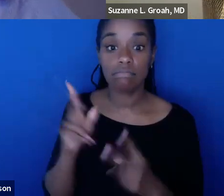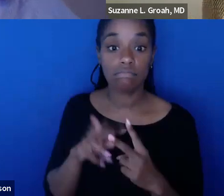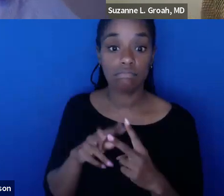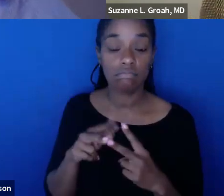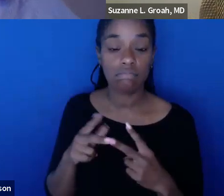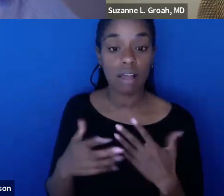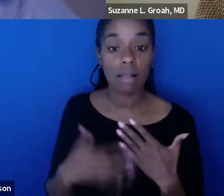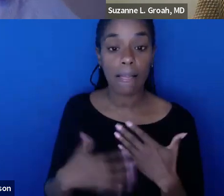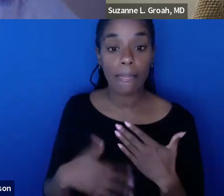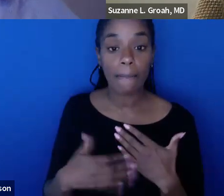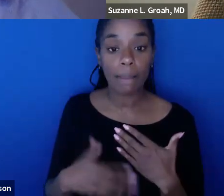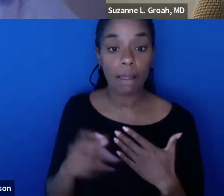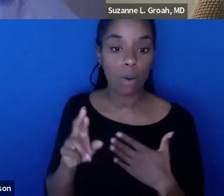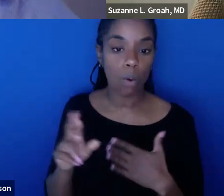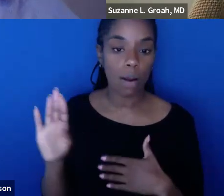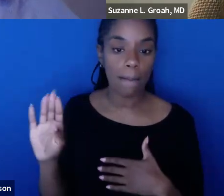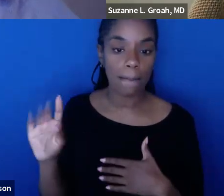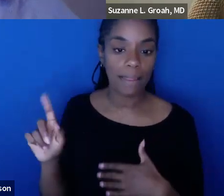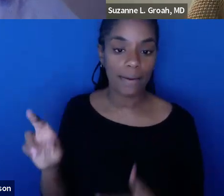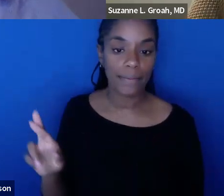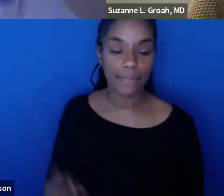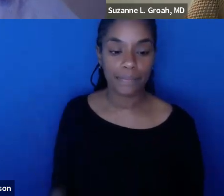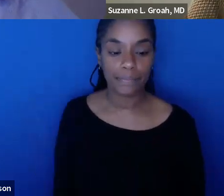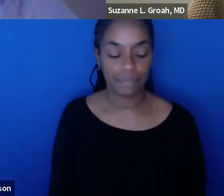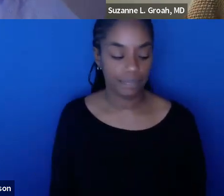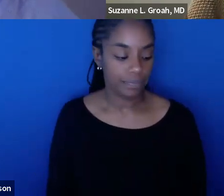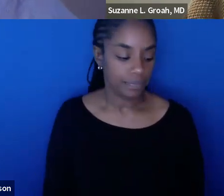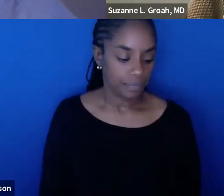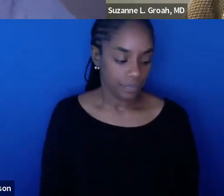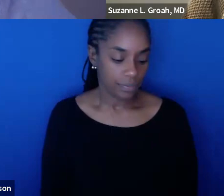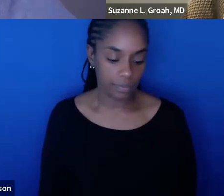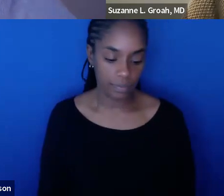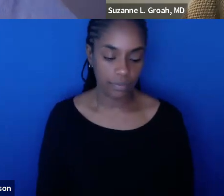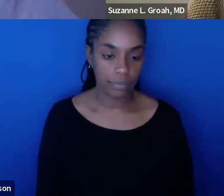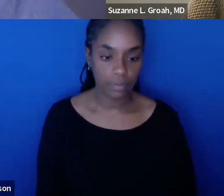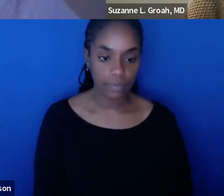bladder for really like recurrent UTI.